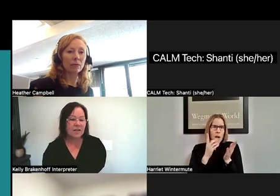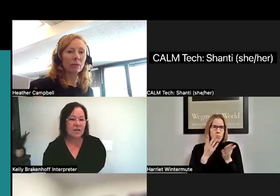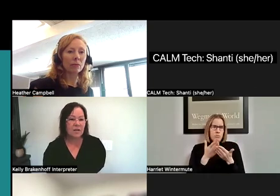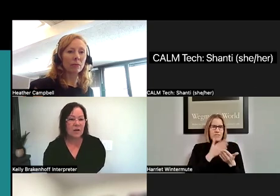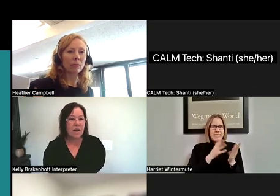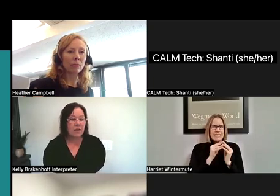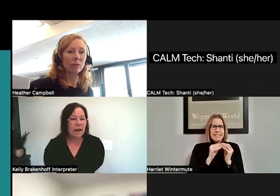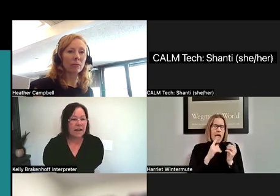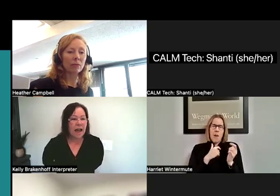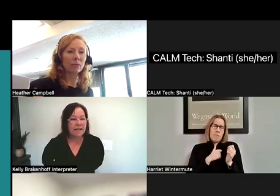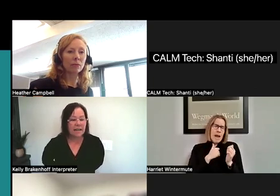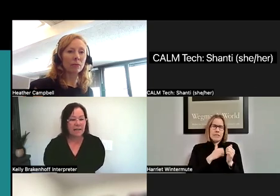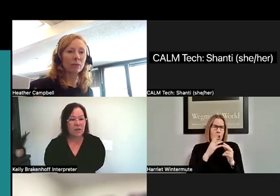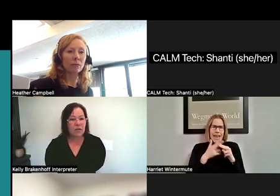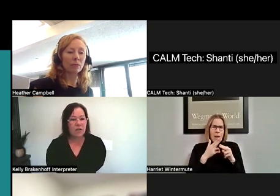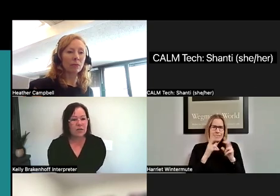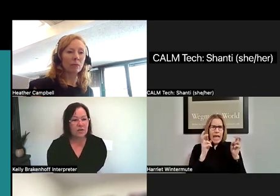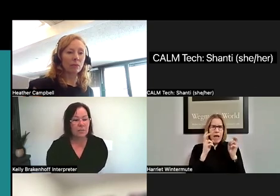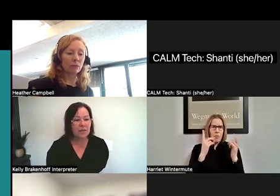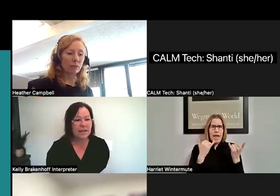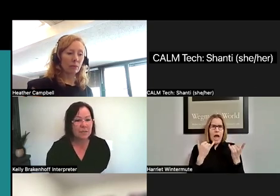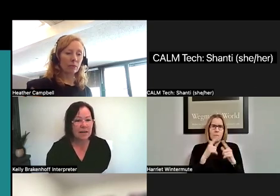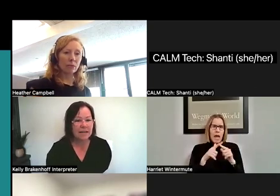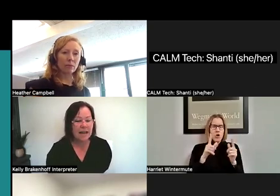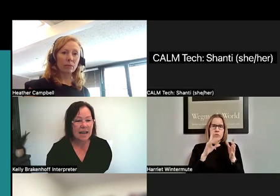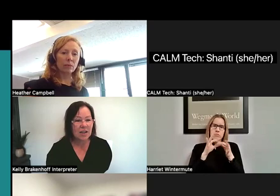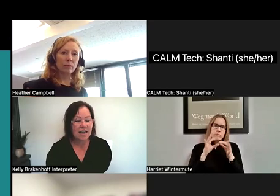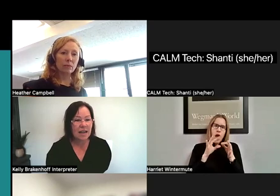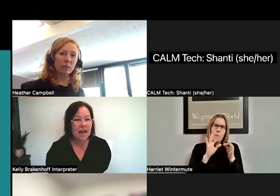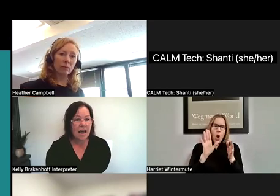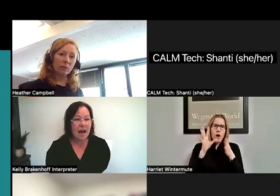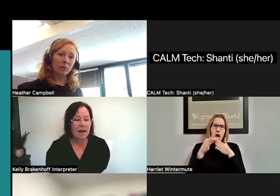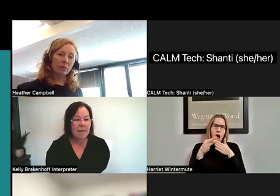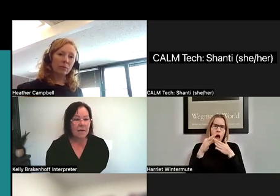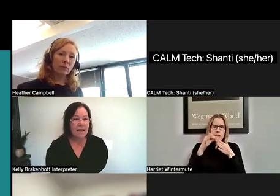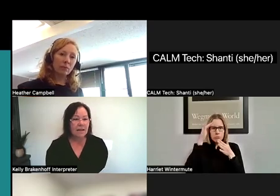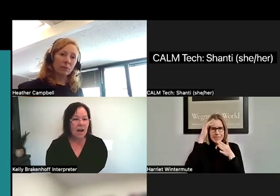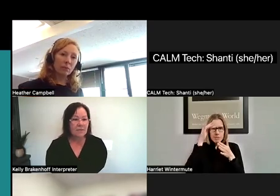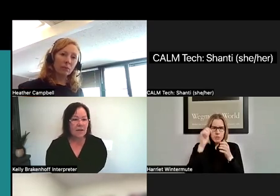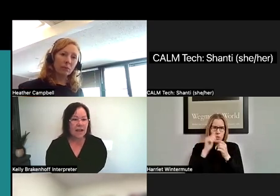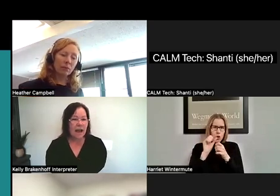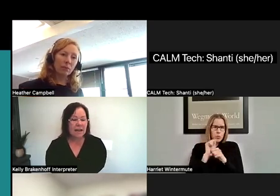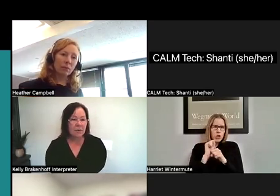to recognize and give kudos to the previous presentation. They talked about the guiding